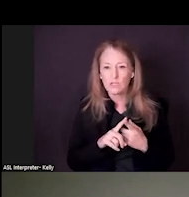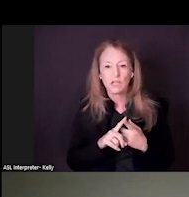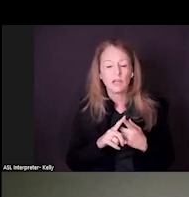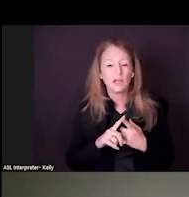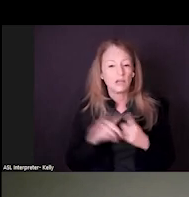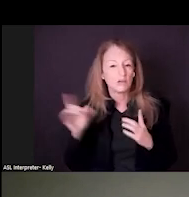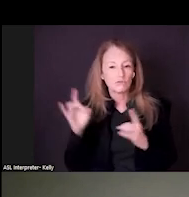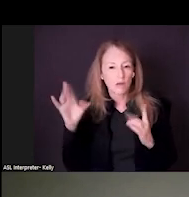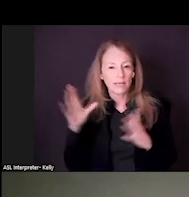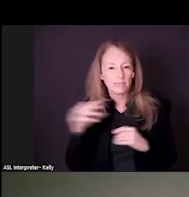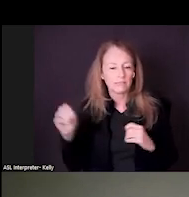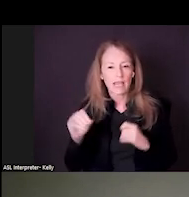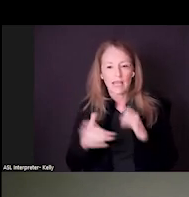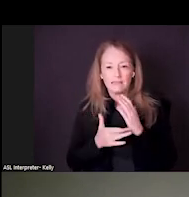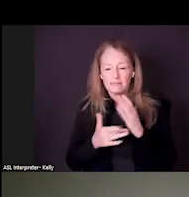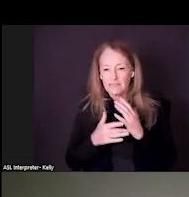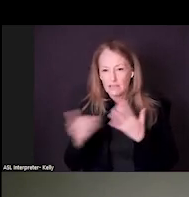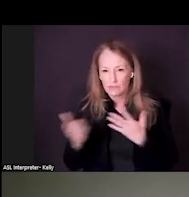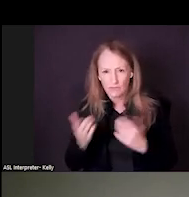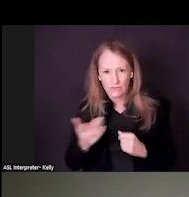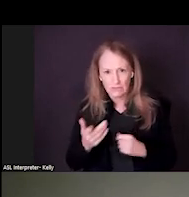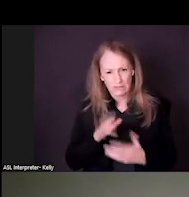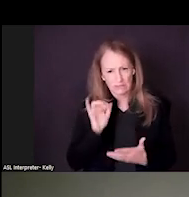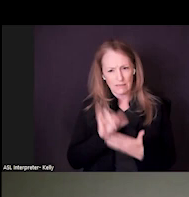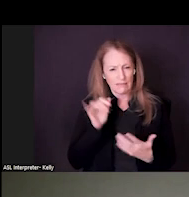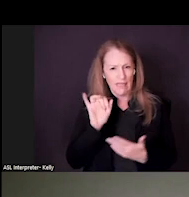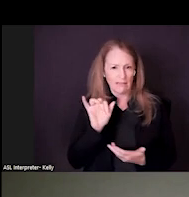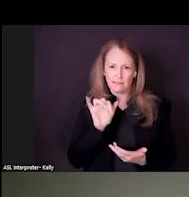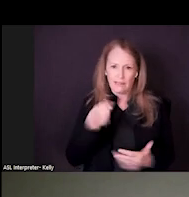THAT WE HAVE NOT STRUCK THIS SOONER. IT IS DEFINITELY ON THE